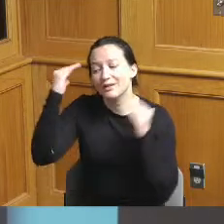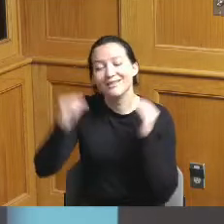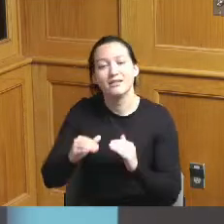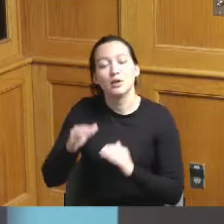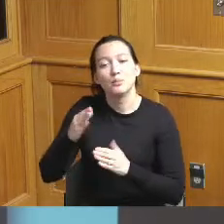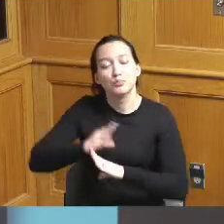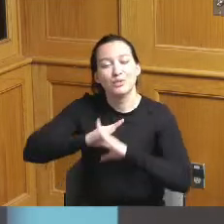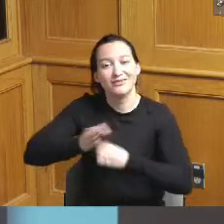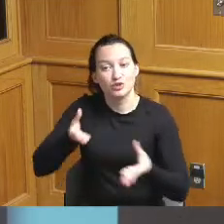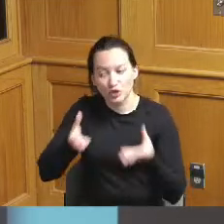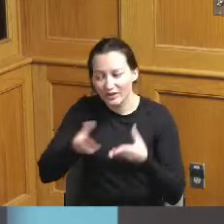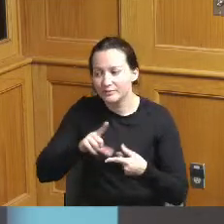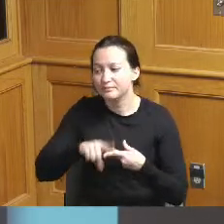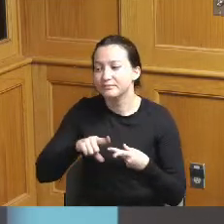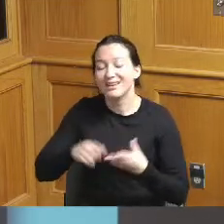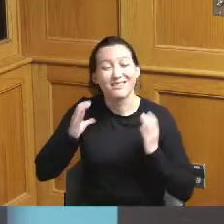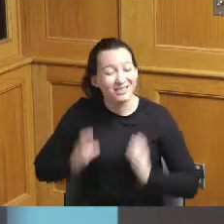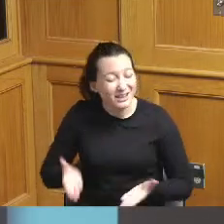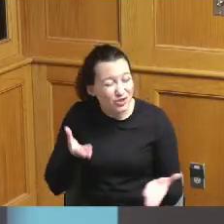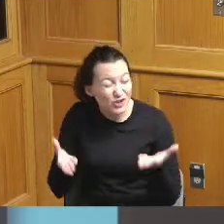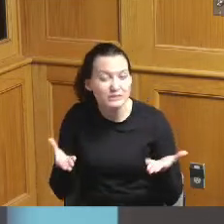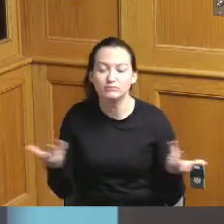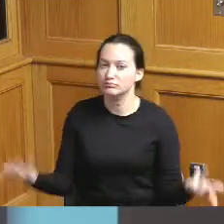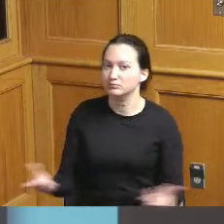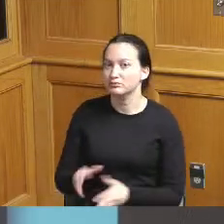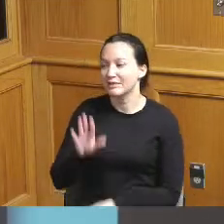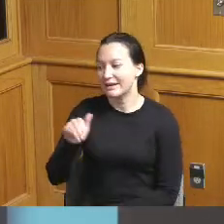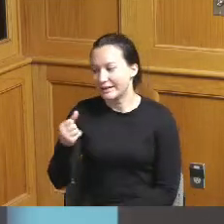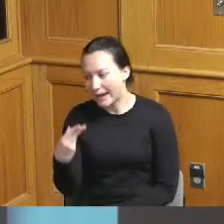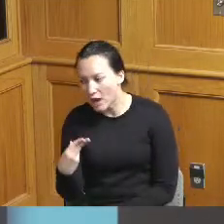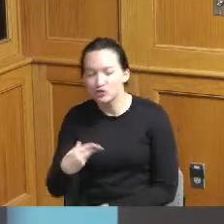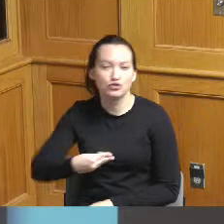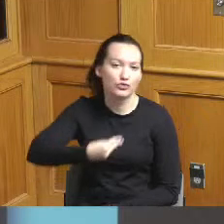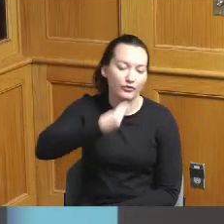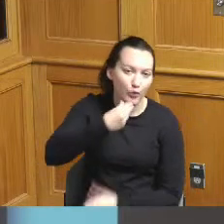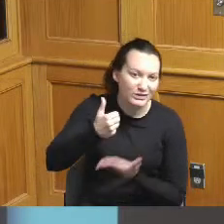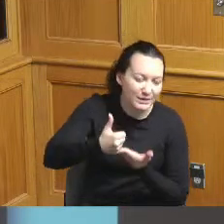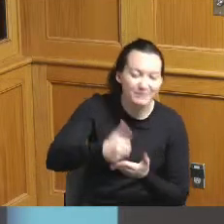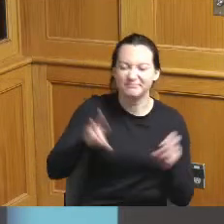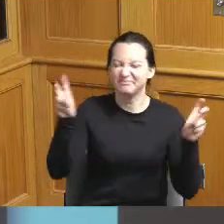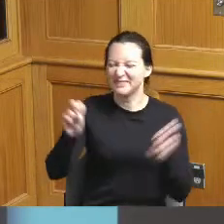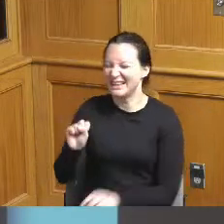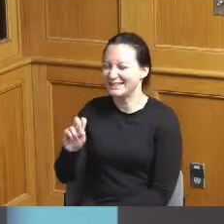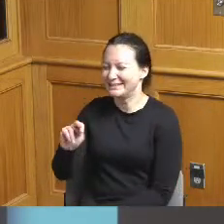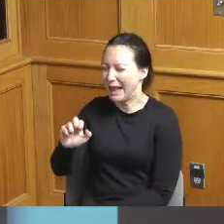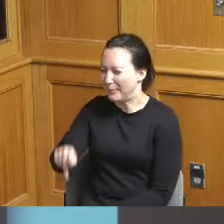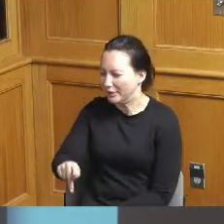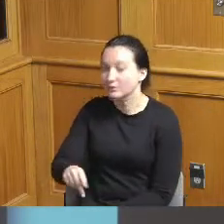Services Client Services which includes cash food stamps or what we call Snap now Medicaid